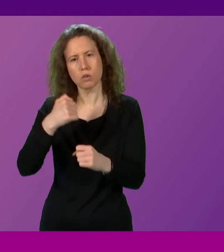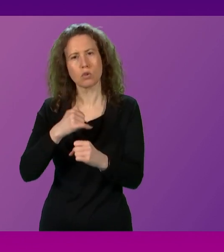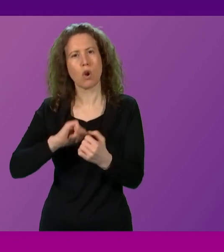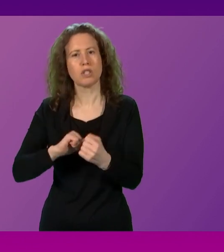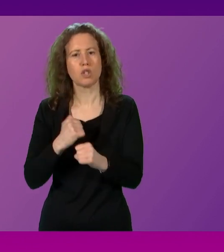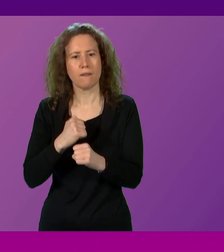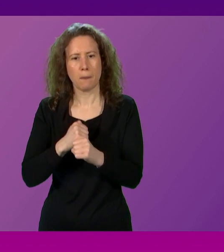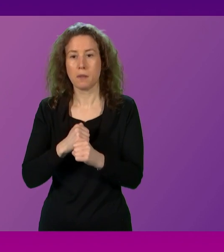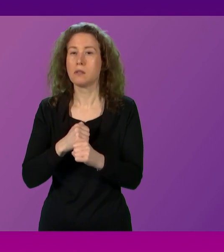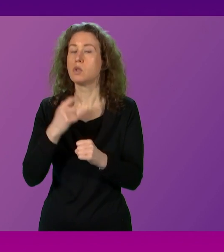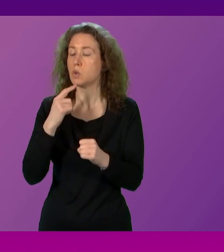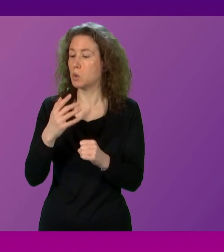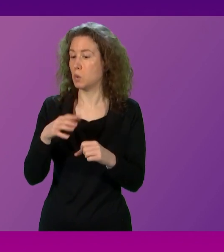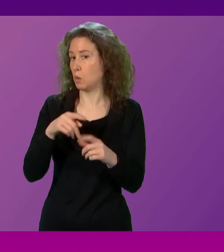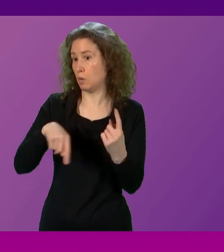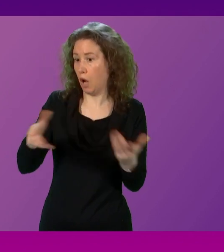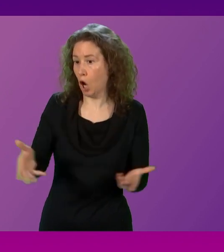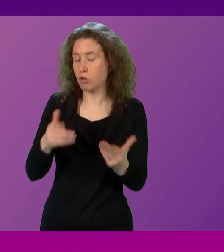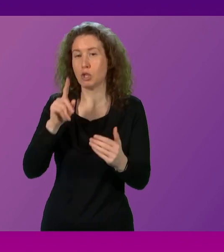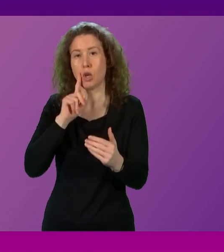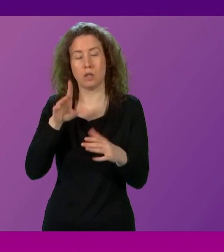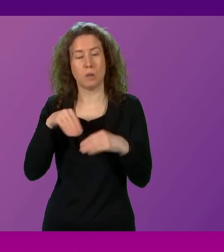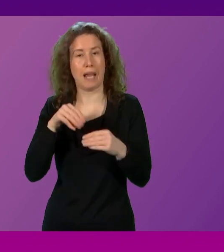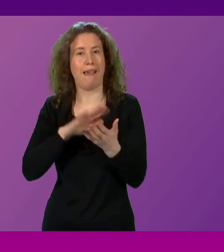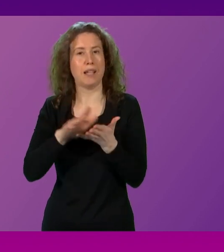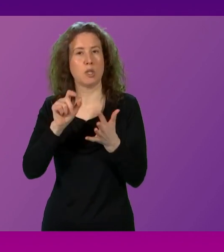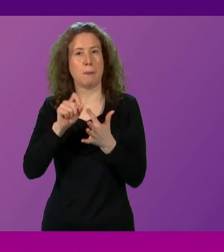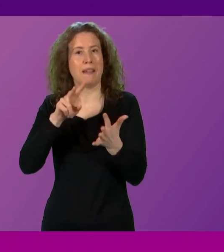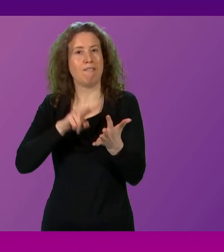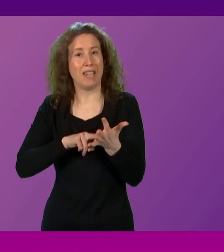increase uptake of the HPV vaccine, in light of warnings from Jo’s Cervical Cancer Trust